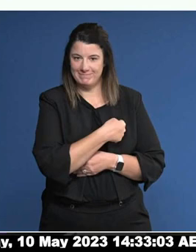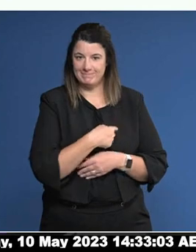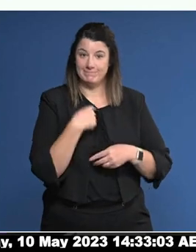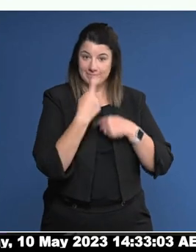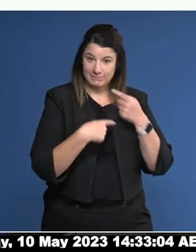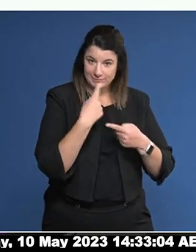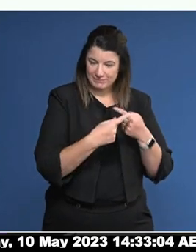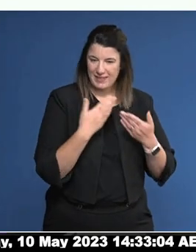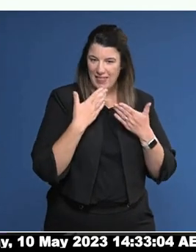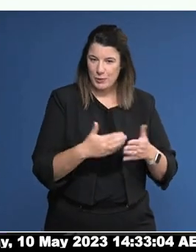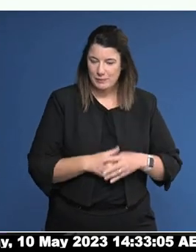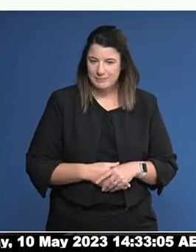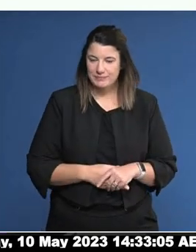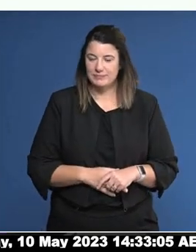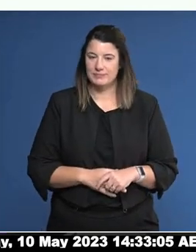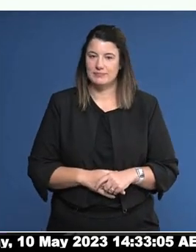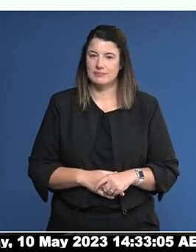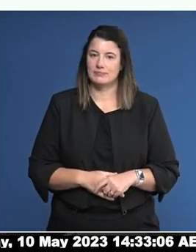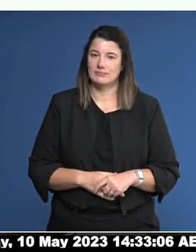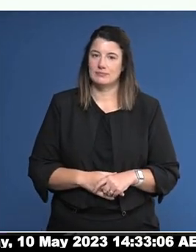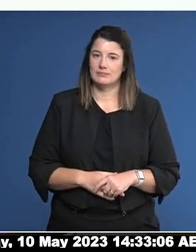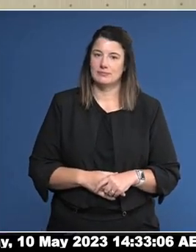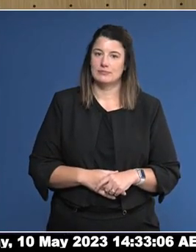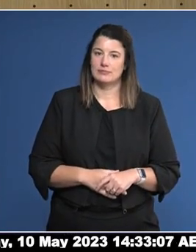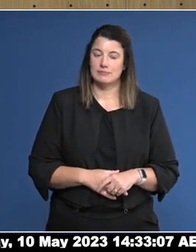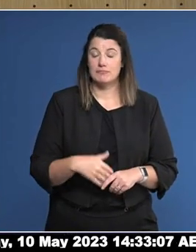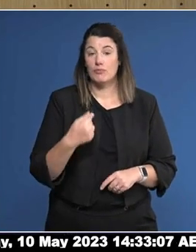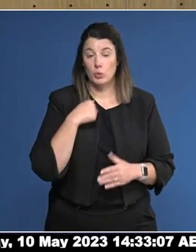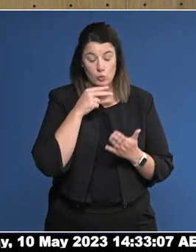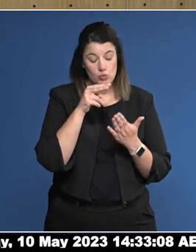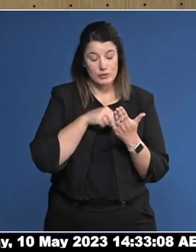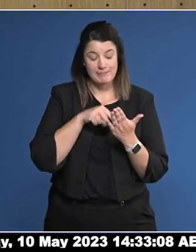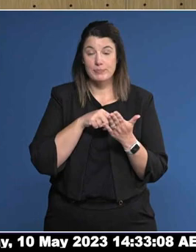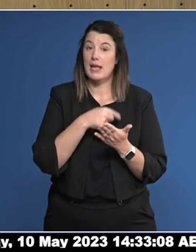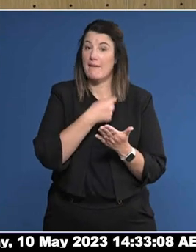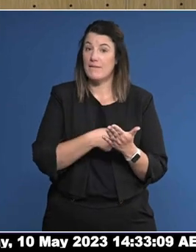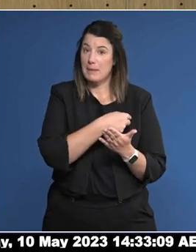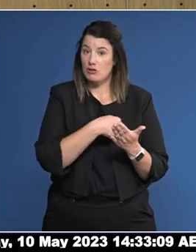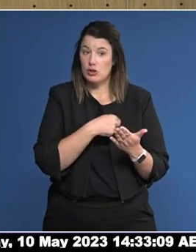Thank you. THE ASSOCIATE: I will read you the affirmation. At the end, please say yes or I do.